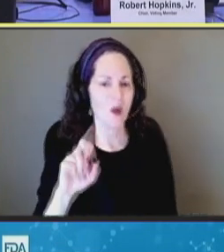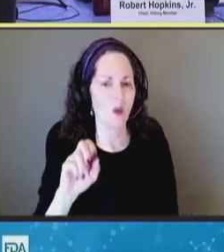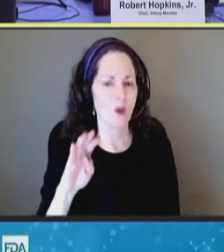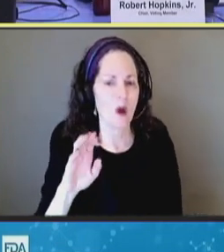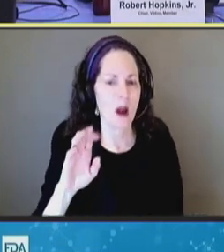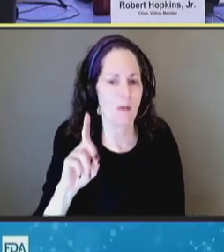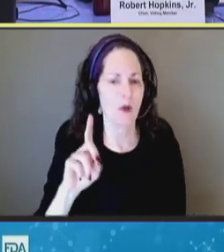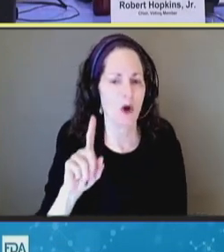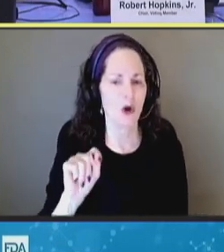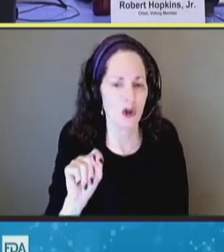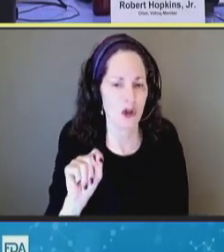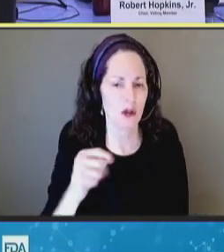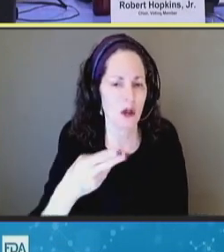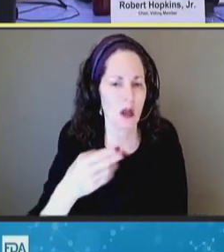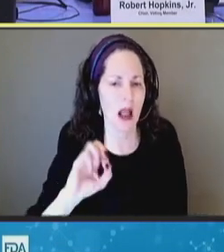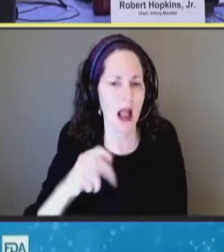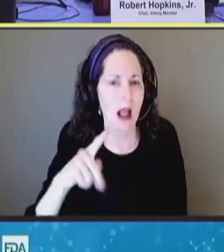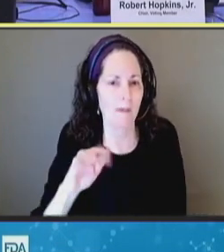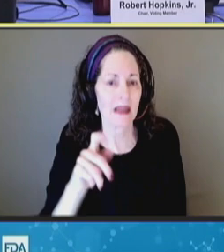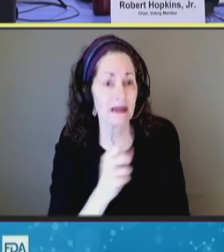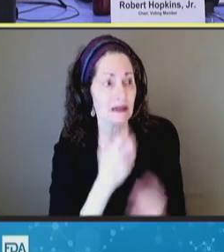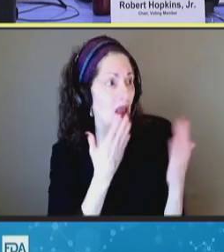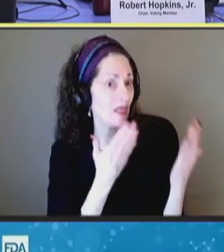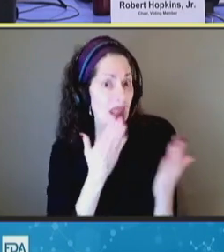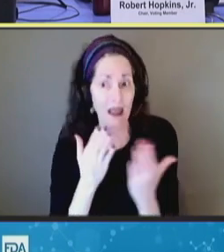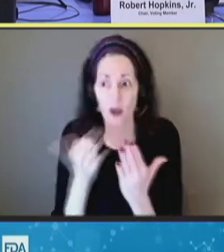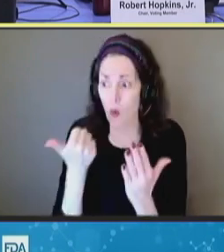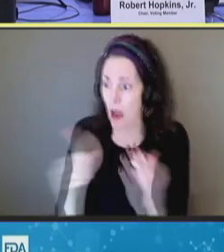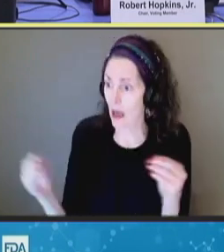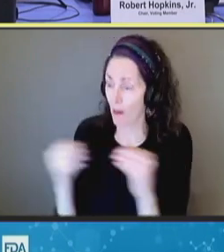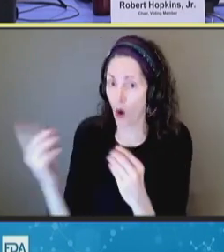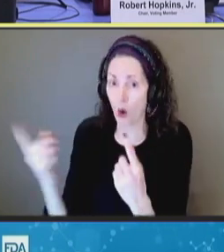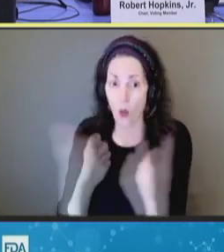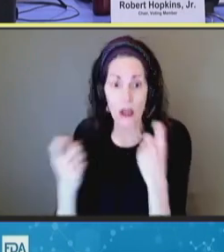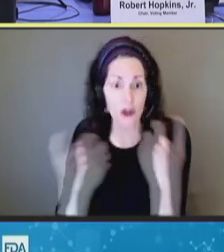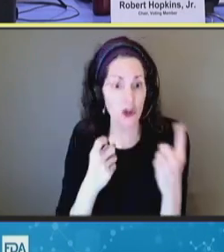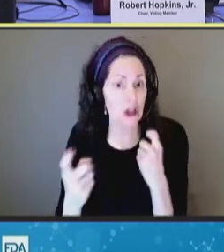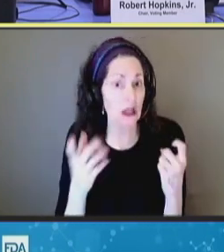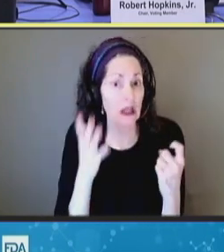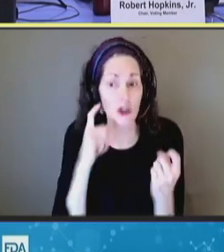members of the committee, either online or here in the room? Steve?